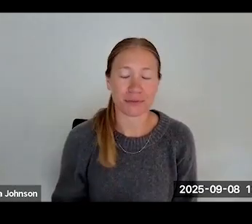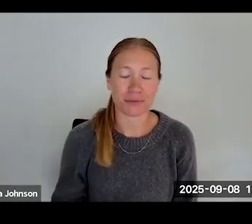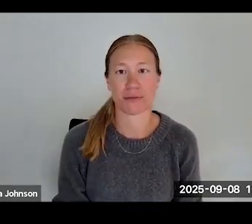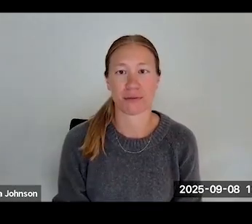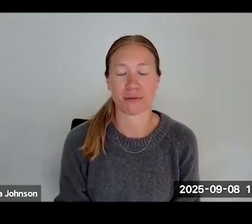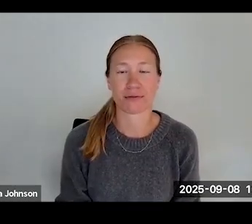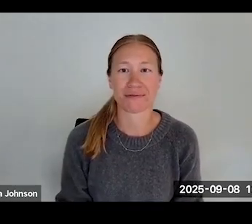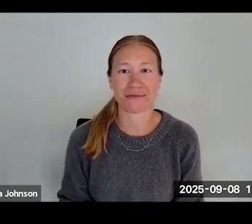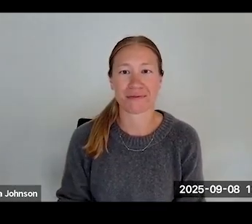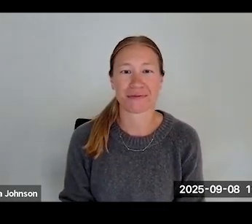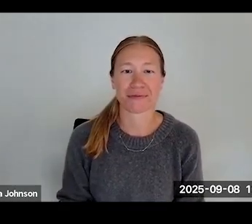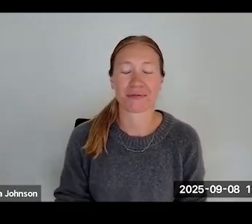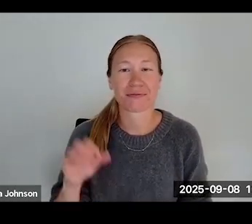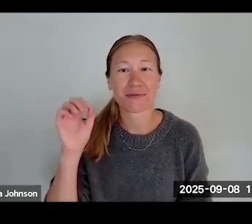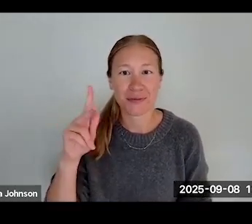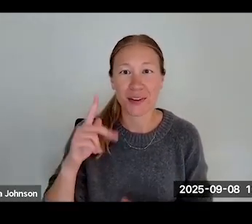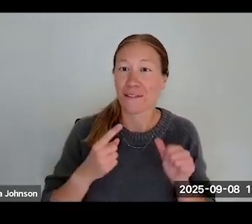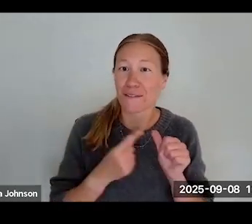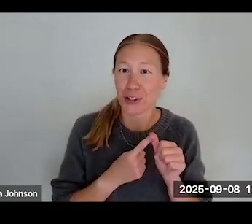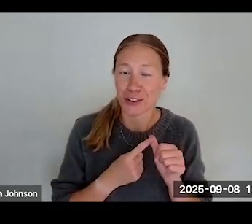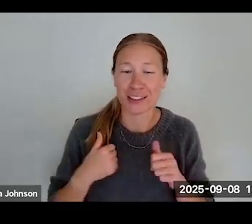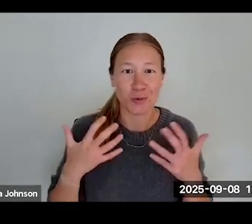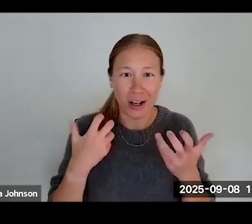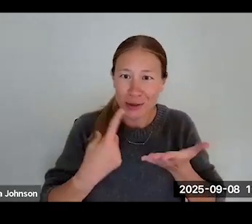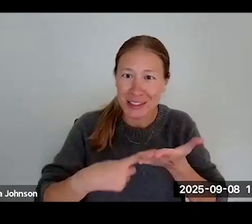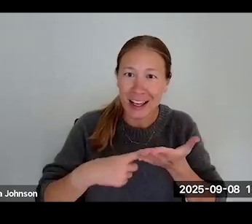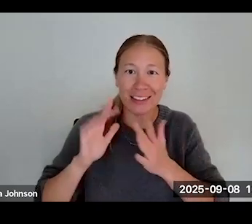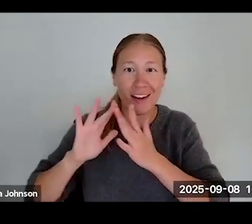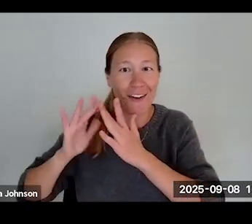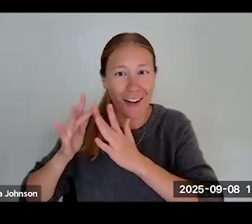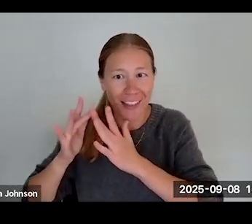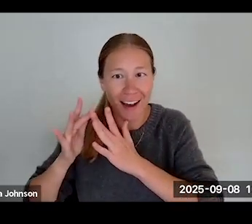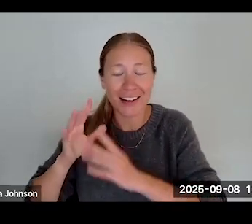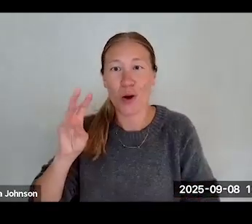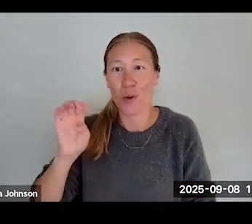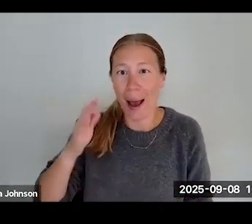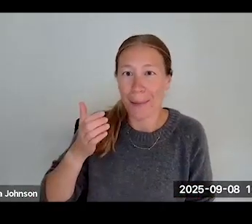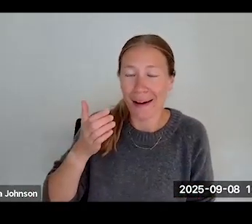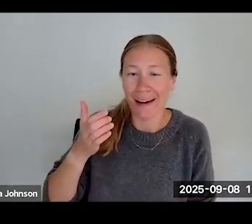Okay, so firstly we'd like to talk about websites, web applications, and web content.